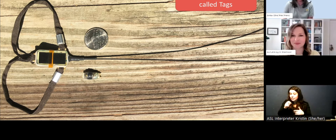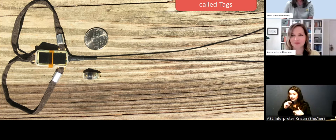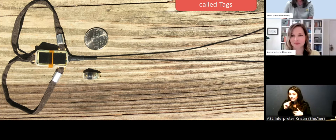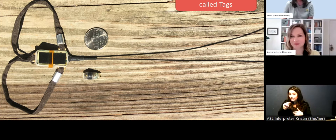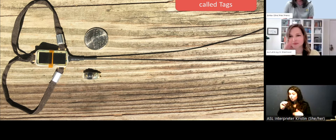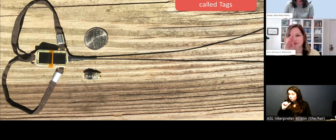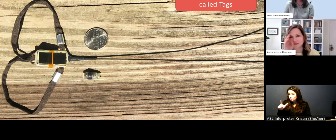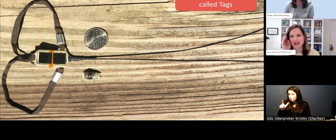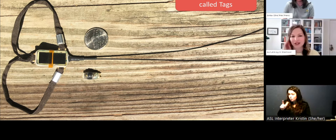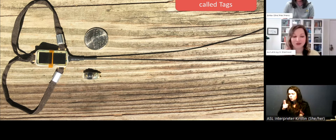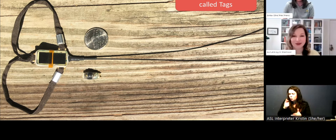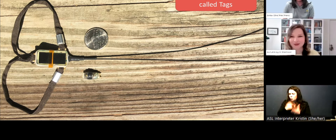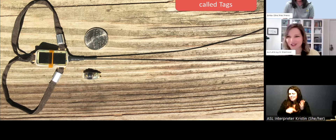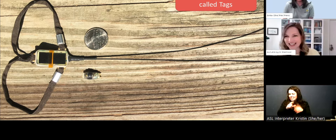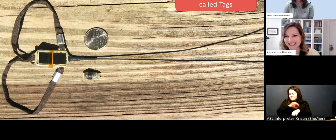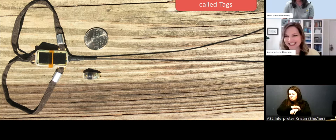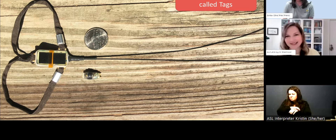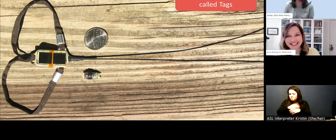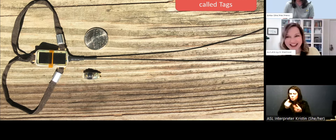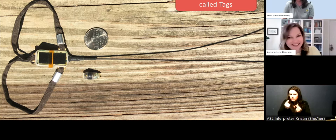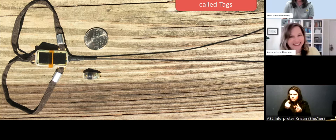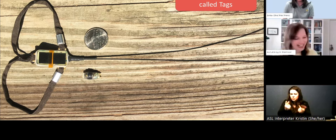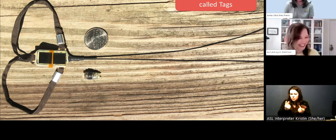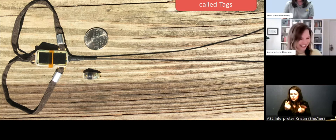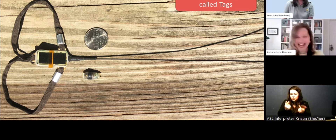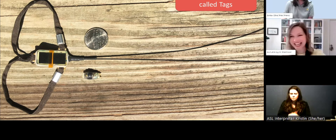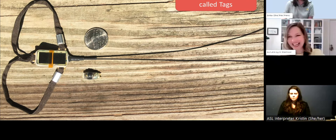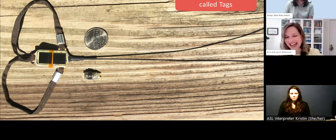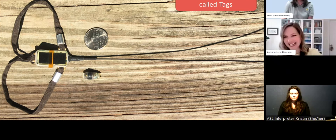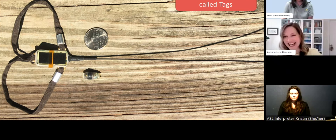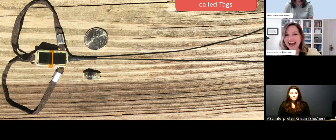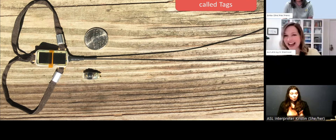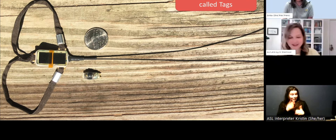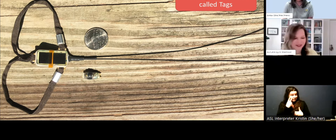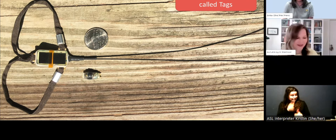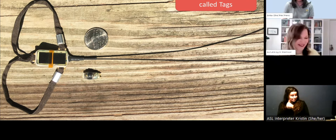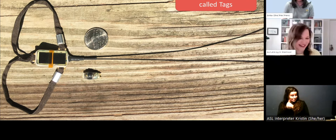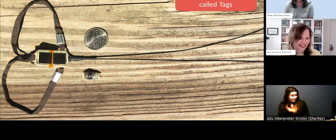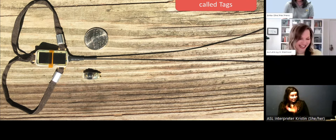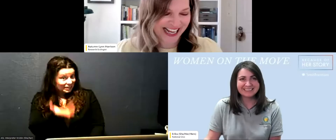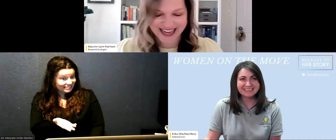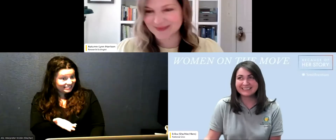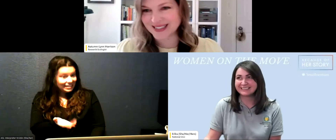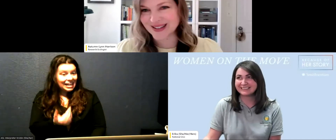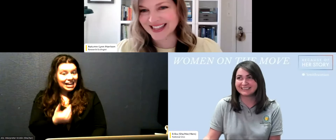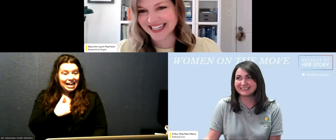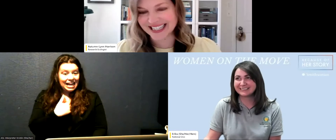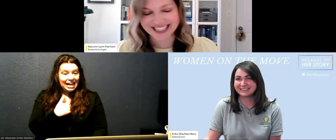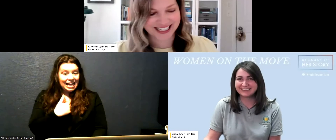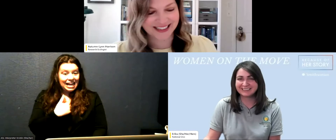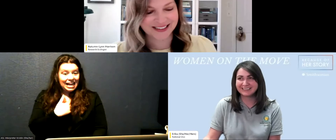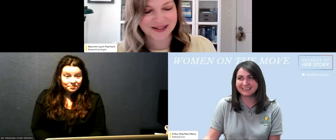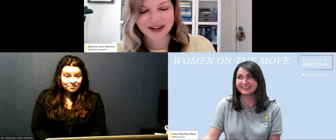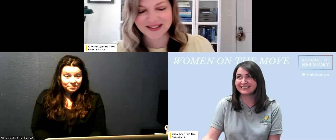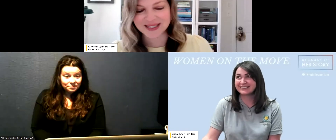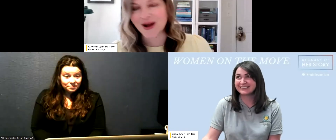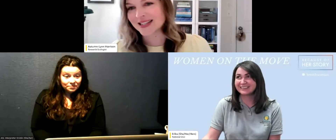Autumn-Lynn: Sure! Would you like to see one now? >>Erika: Yes! >>Autumn-Lynn: I, I have a few with me so, that...